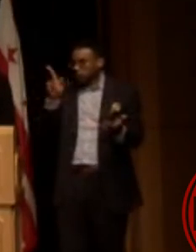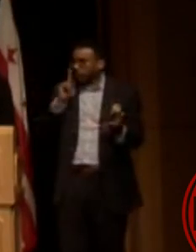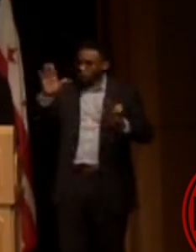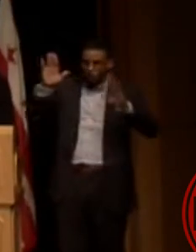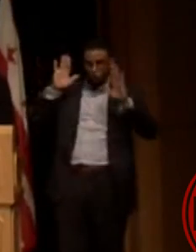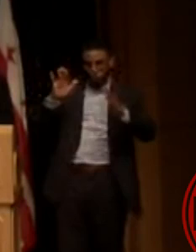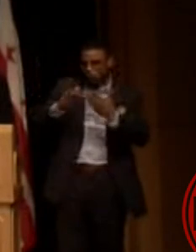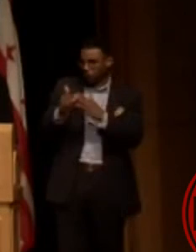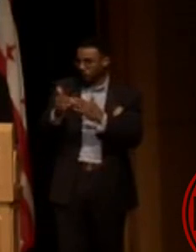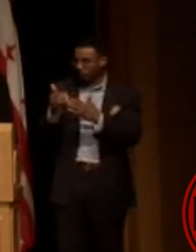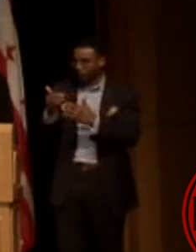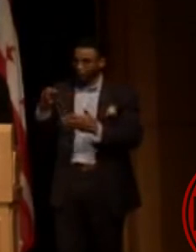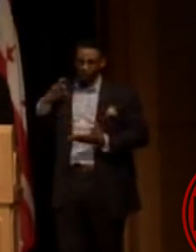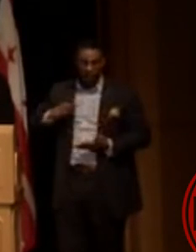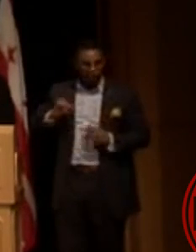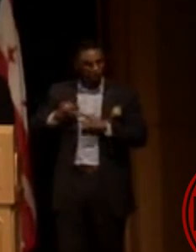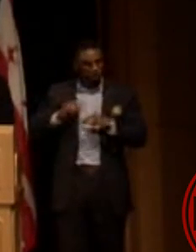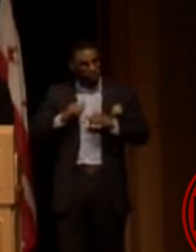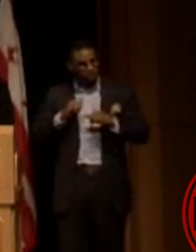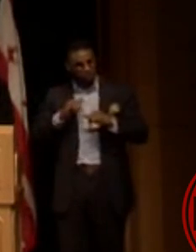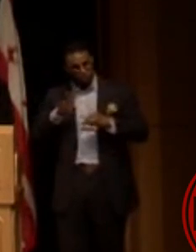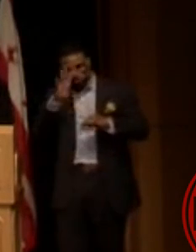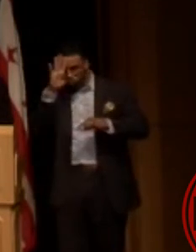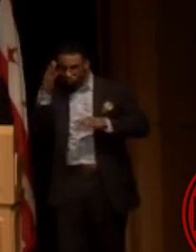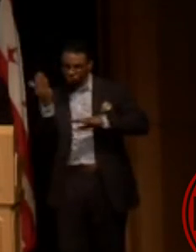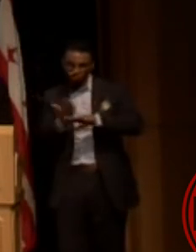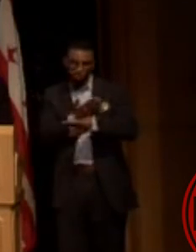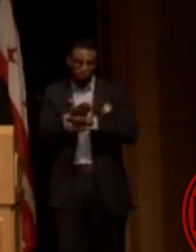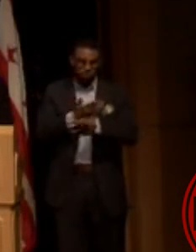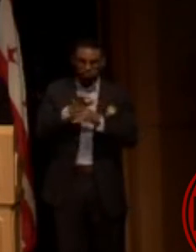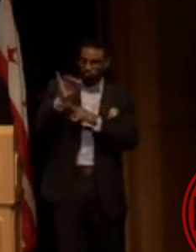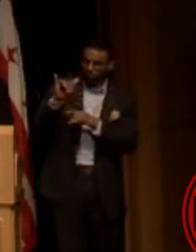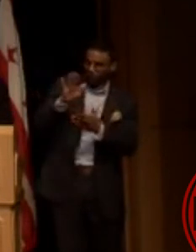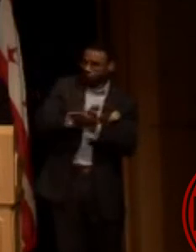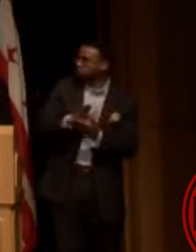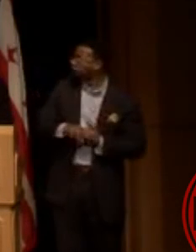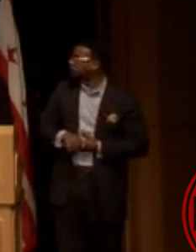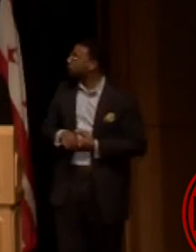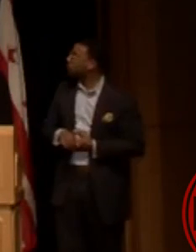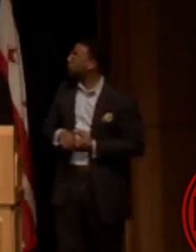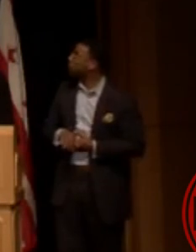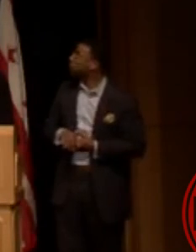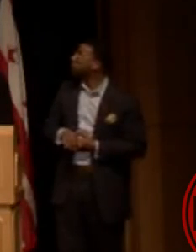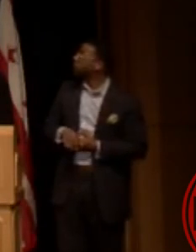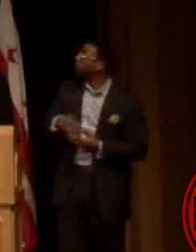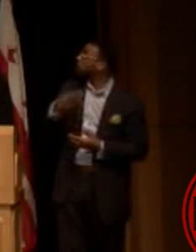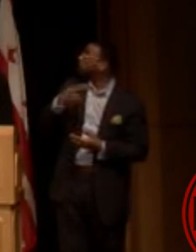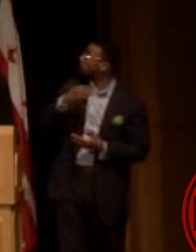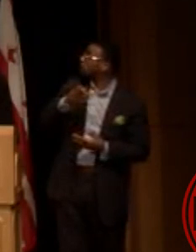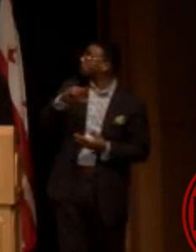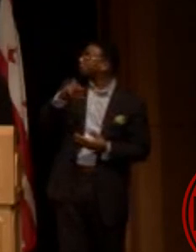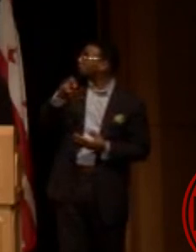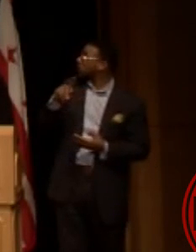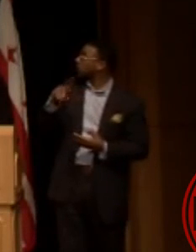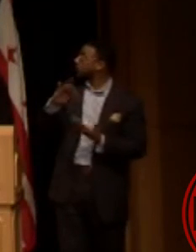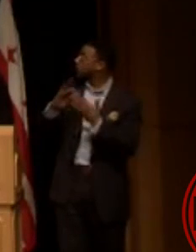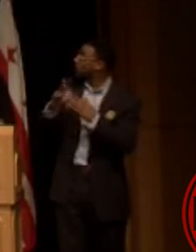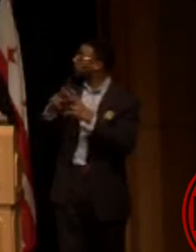COMMUNITY ASSET AS WE REINVIGORATE THAT SCHOOL. THE HILLCREST NEIGHBORHOOD IS ALSO VERY EXCITED AND VERY